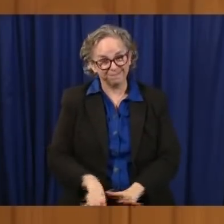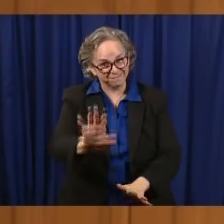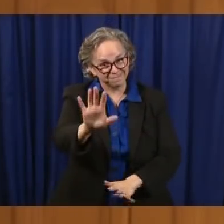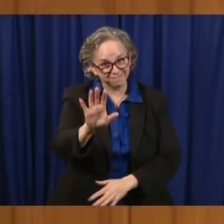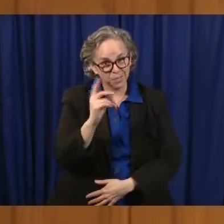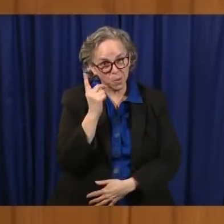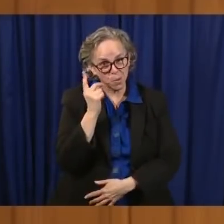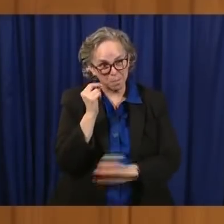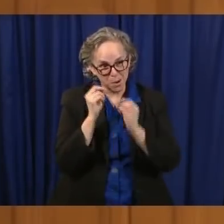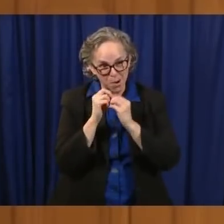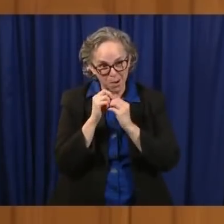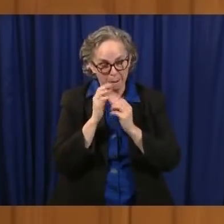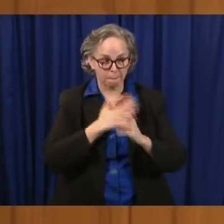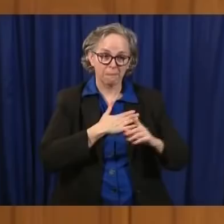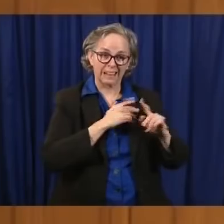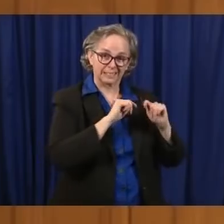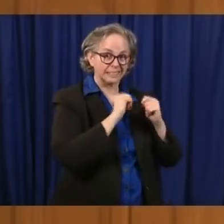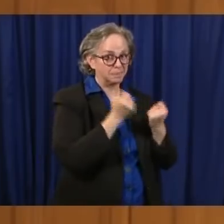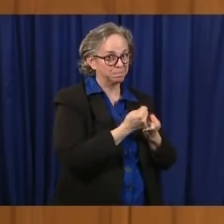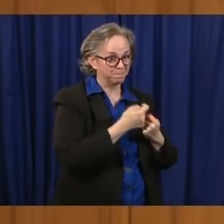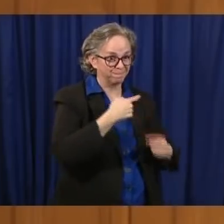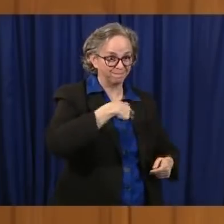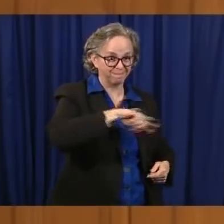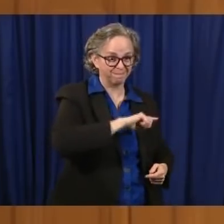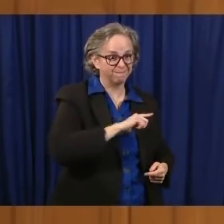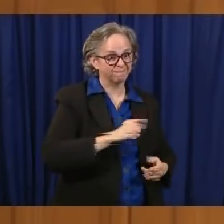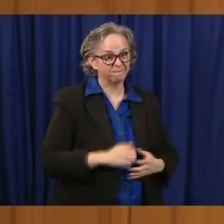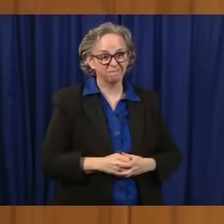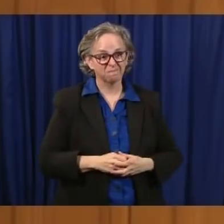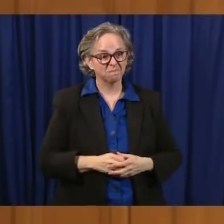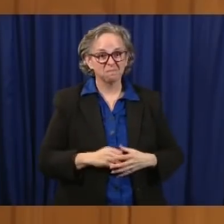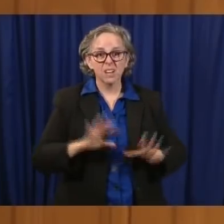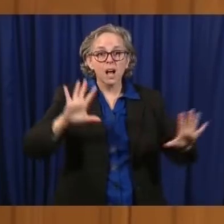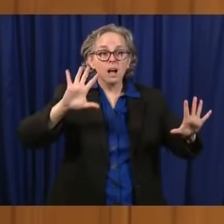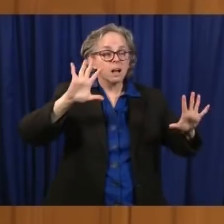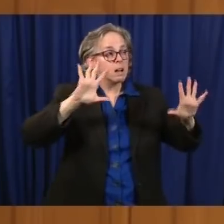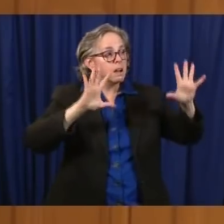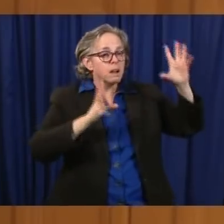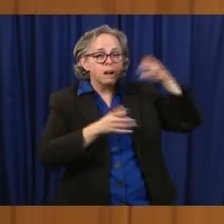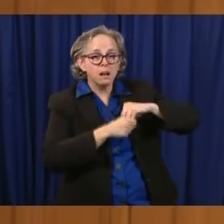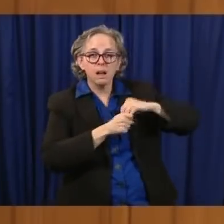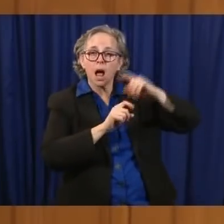WE ARE DEEPLY COMMITTED TO AND THE GOVERNOR IS DEEPLY COMMITTED TO.>>> FINALLY I